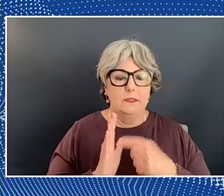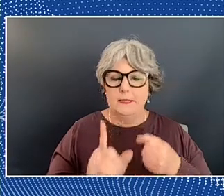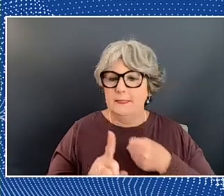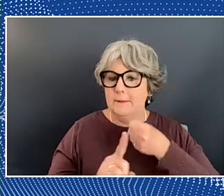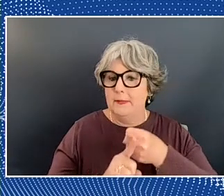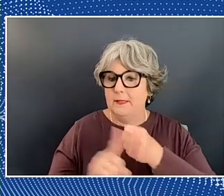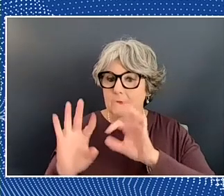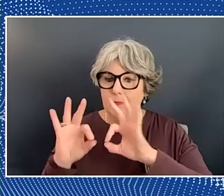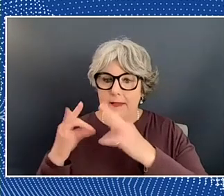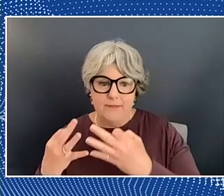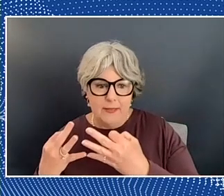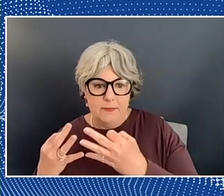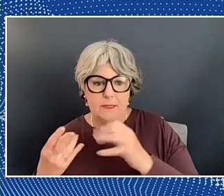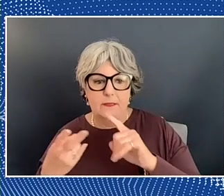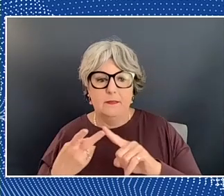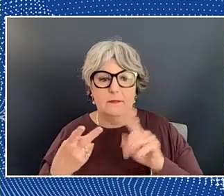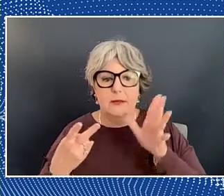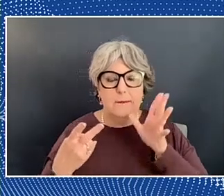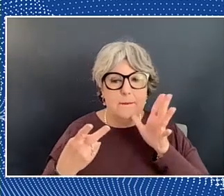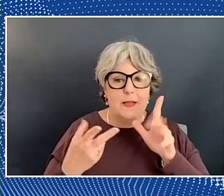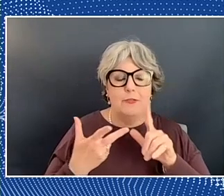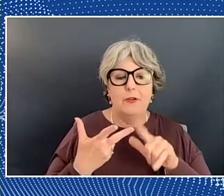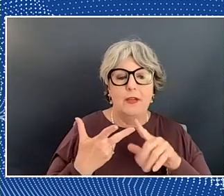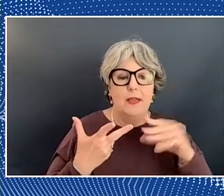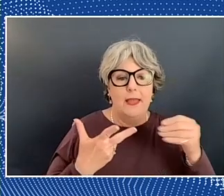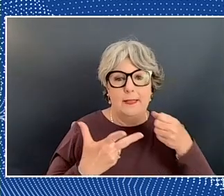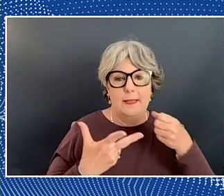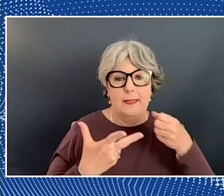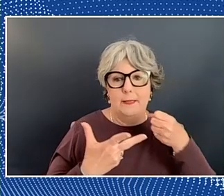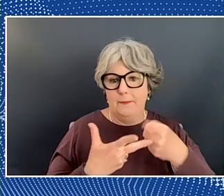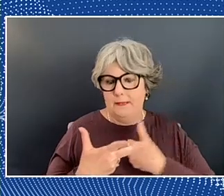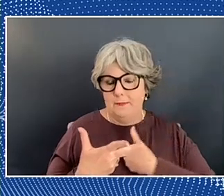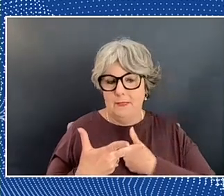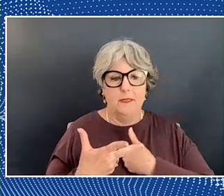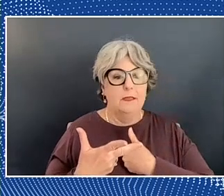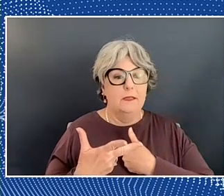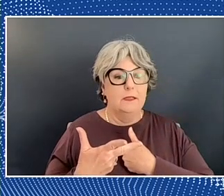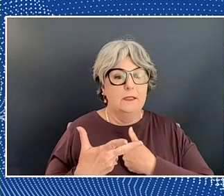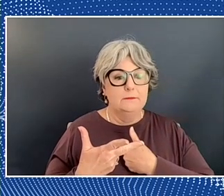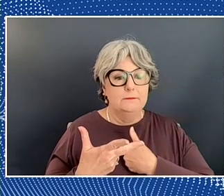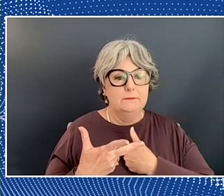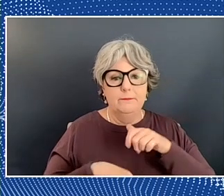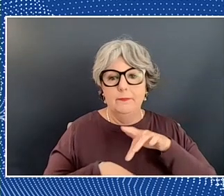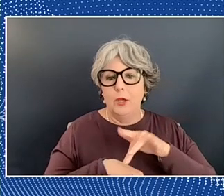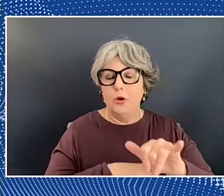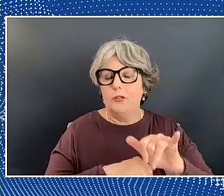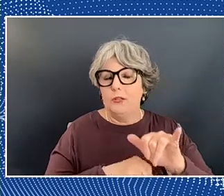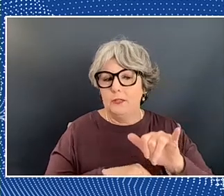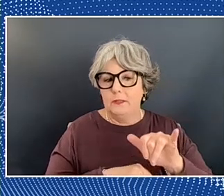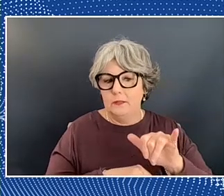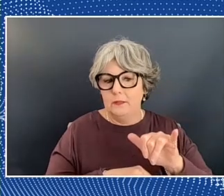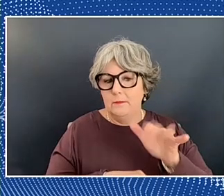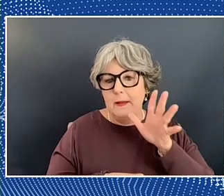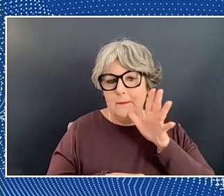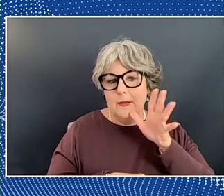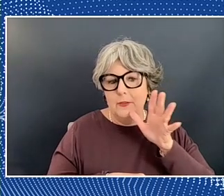impacting my mother, and this is impacting me. Early on in my early grad years, my mother took out a Parent PLUS Loan to help